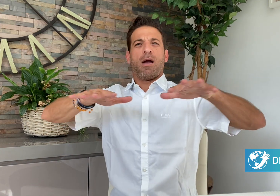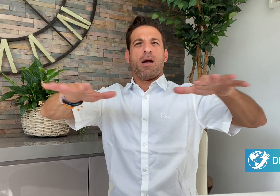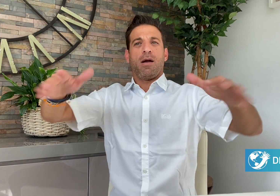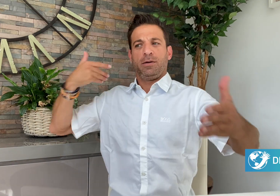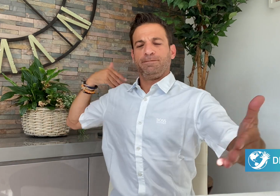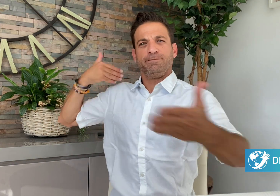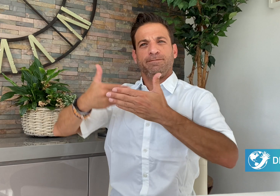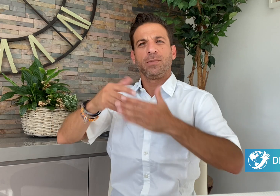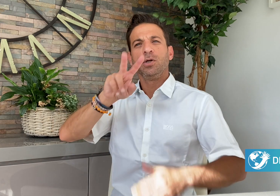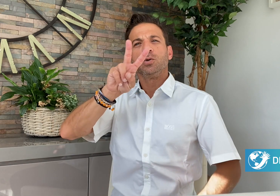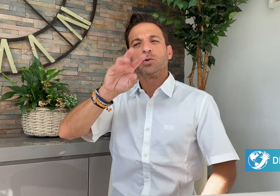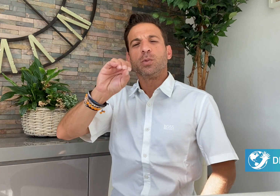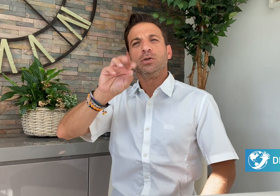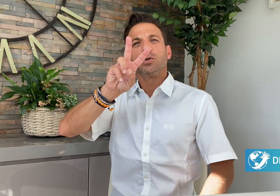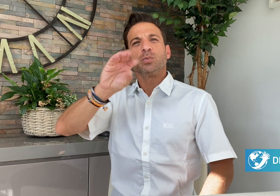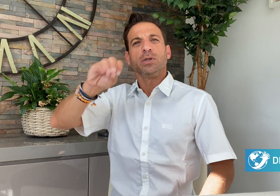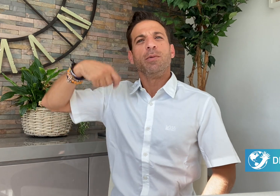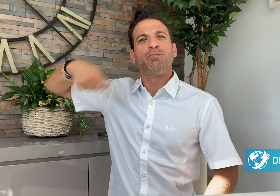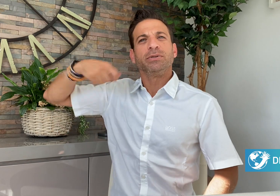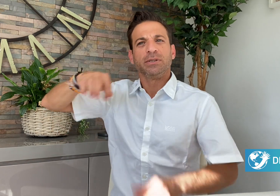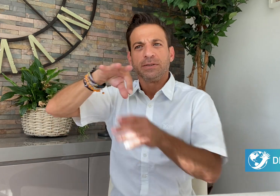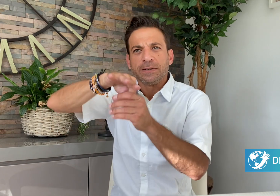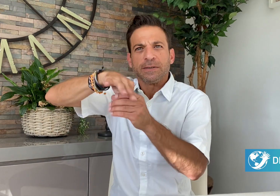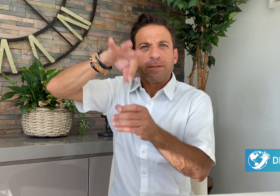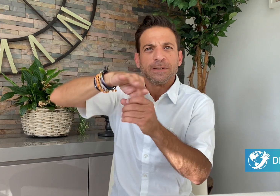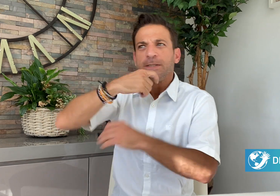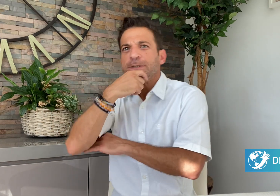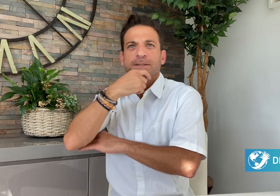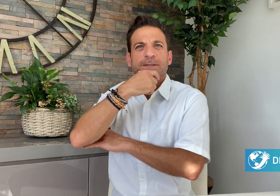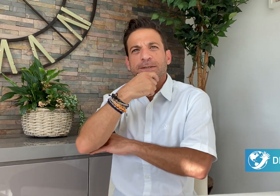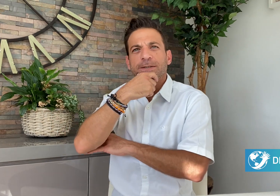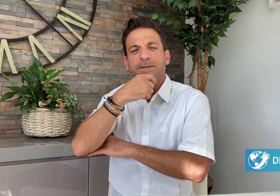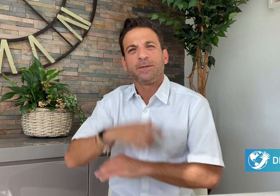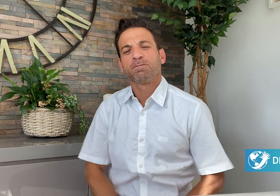during the 2020 Presidential election.